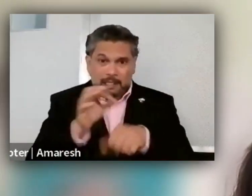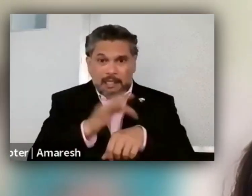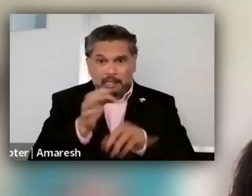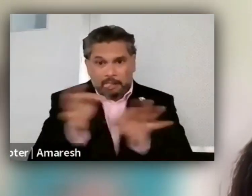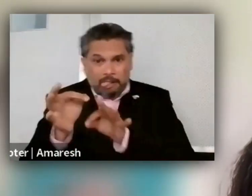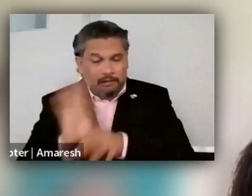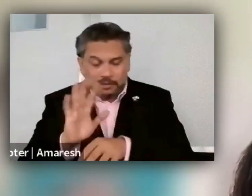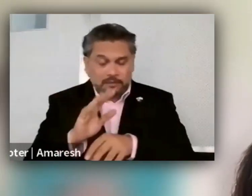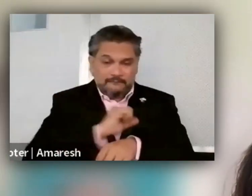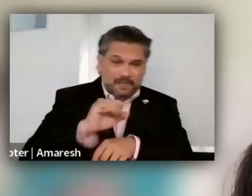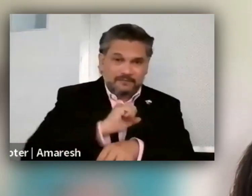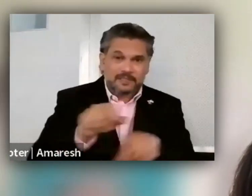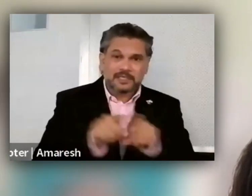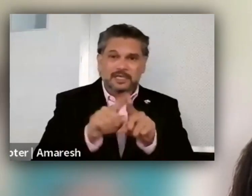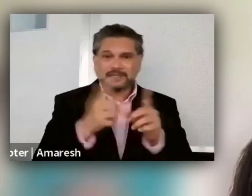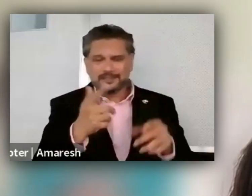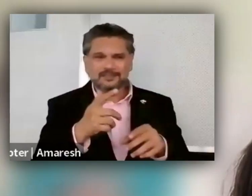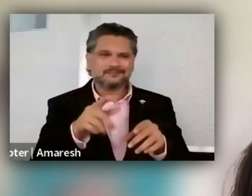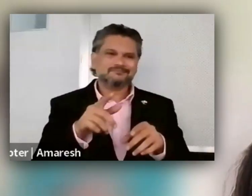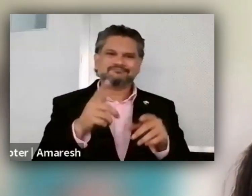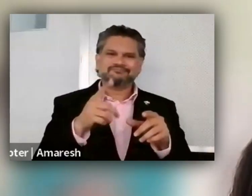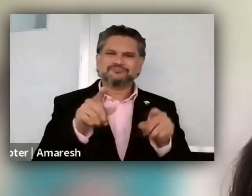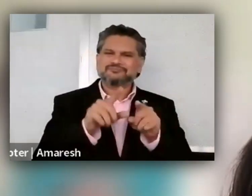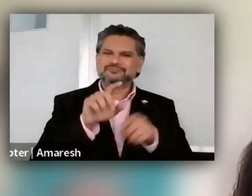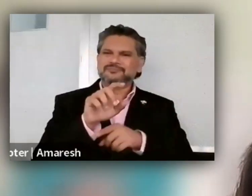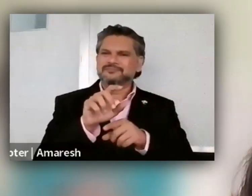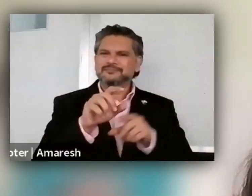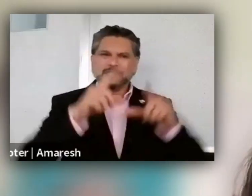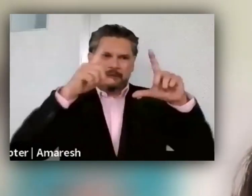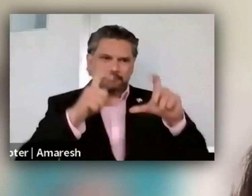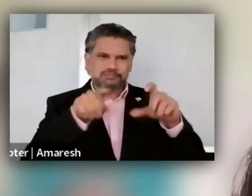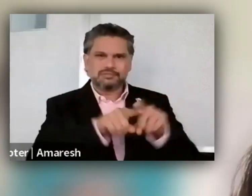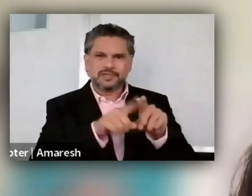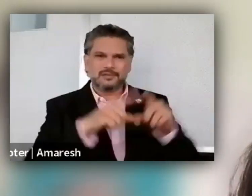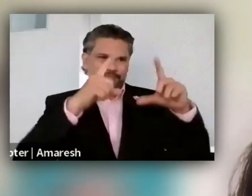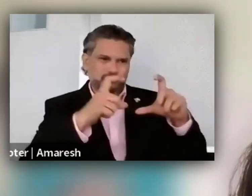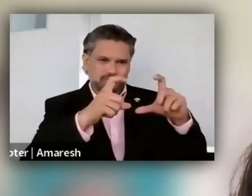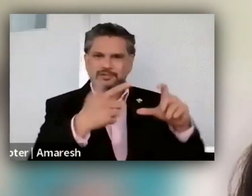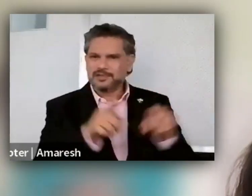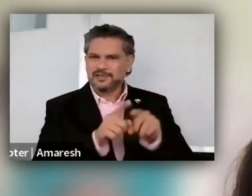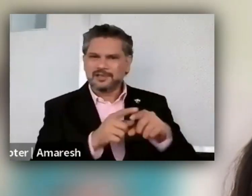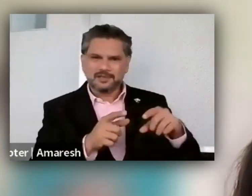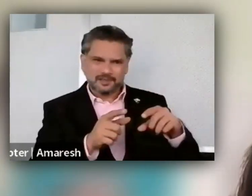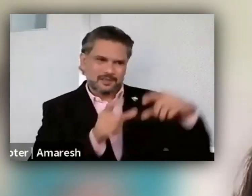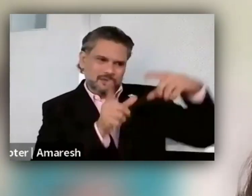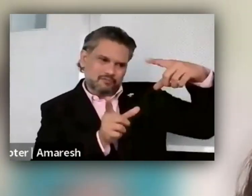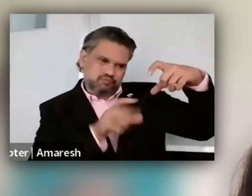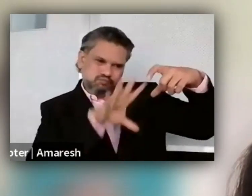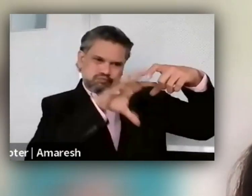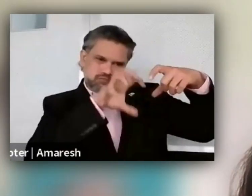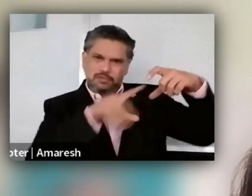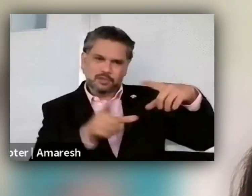And they often go to like snapshots or other type of images to copy things from one document to